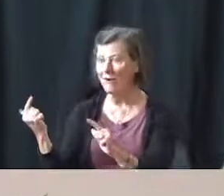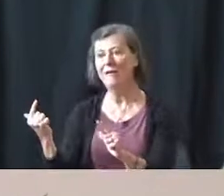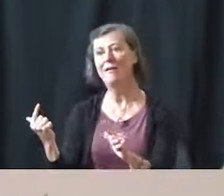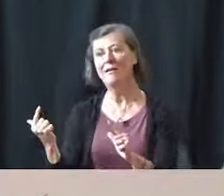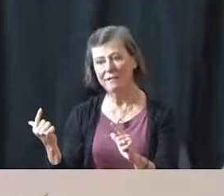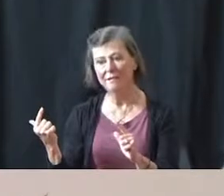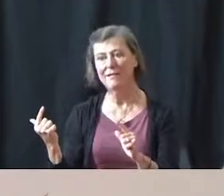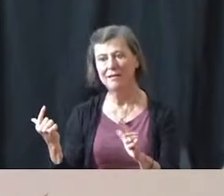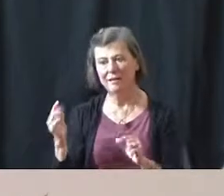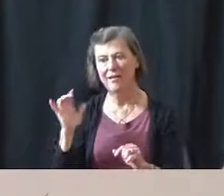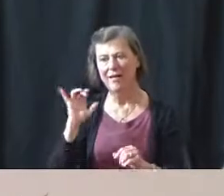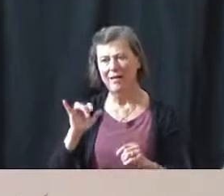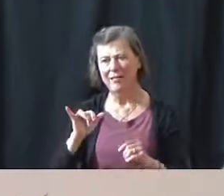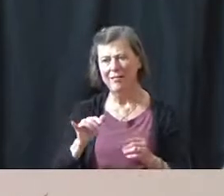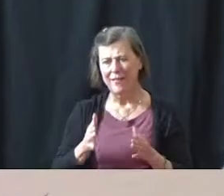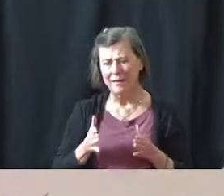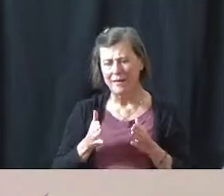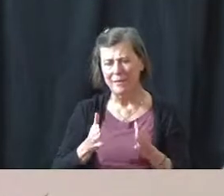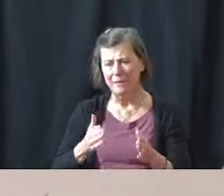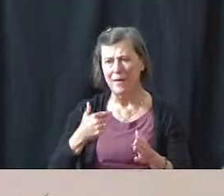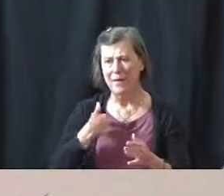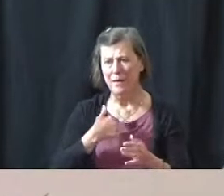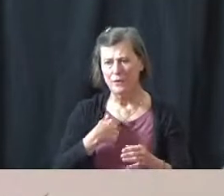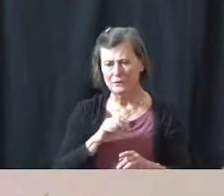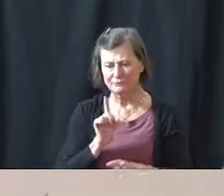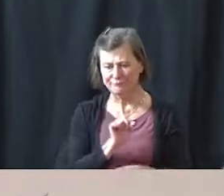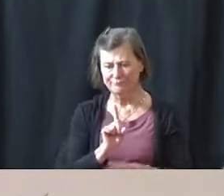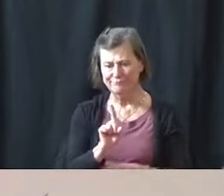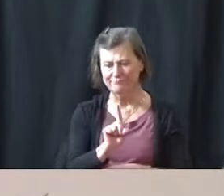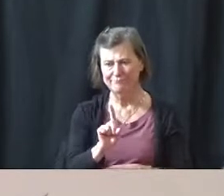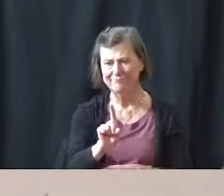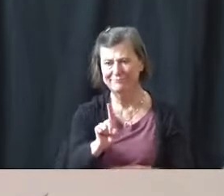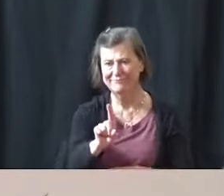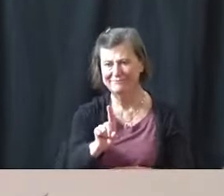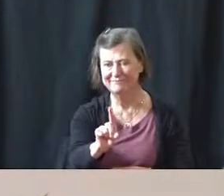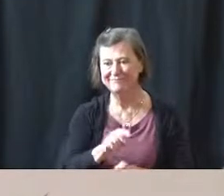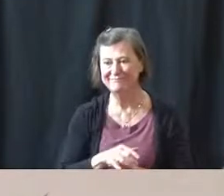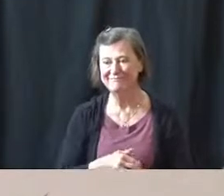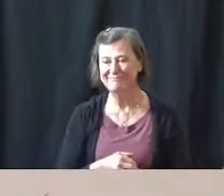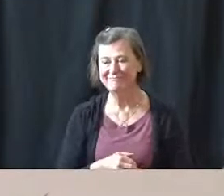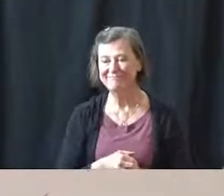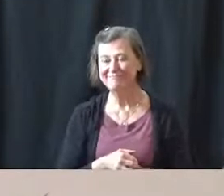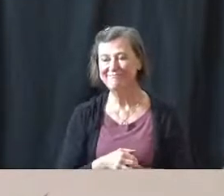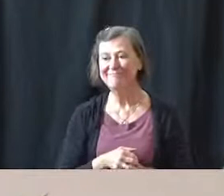This is the path we walk.